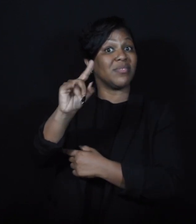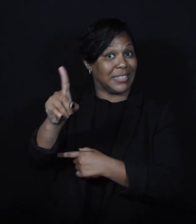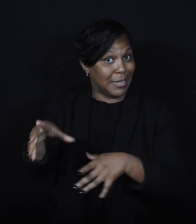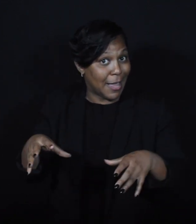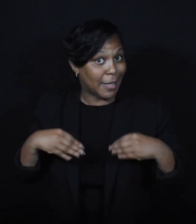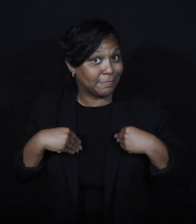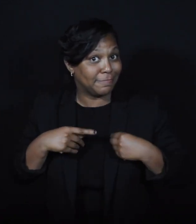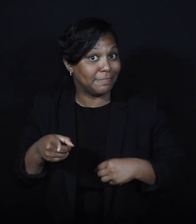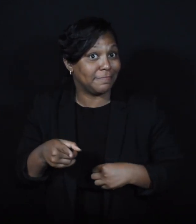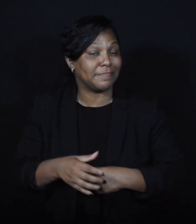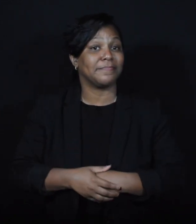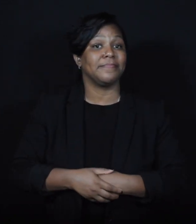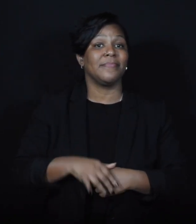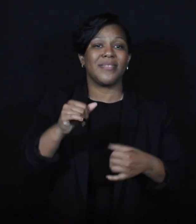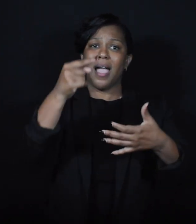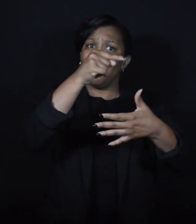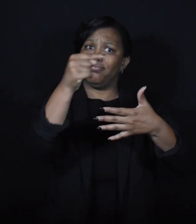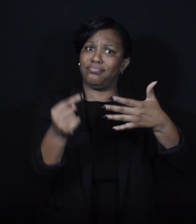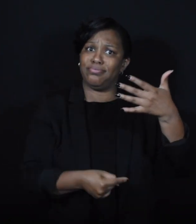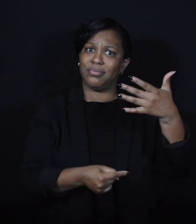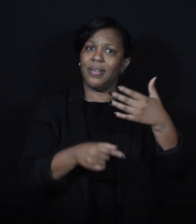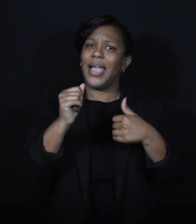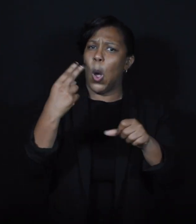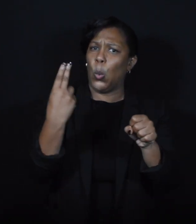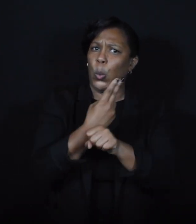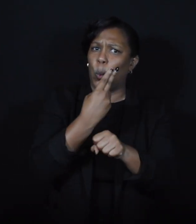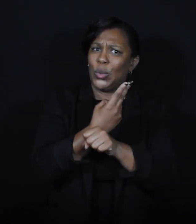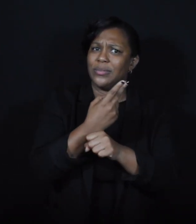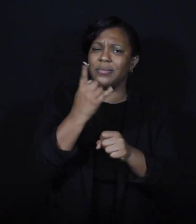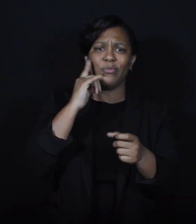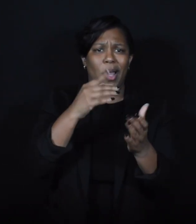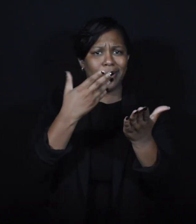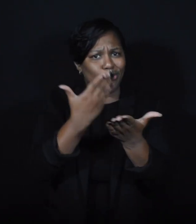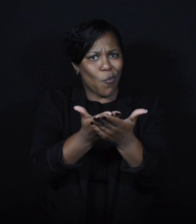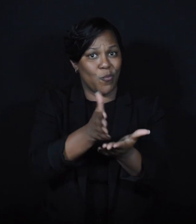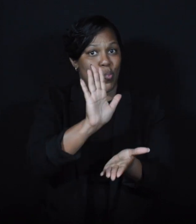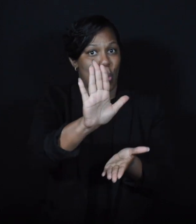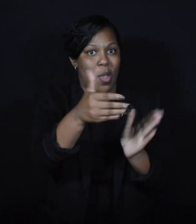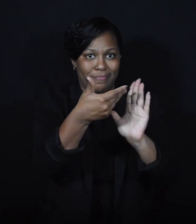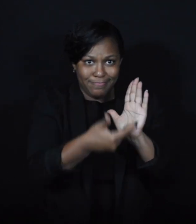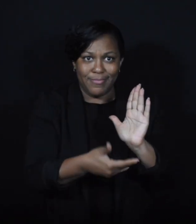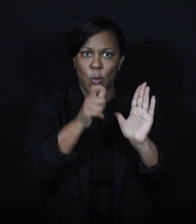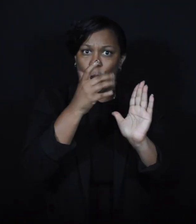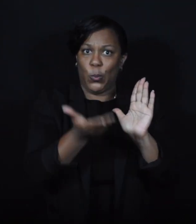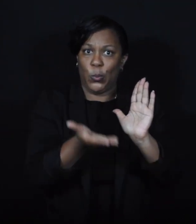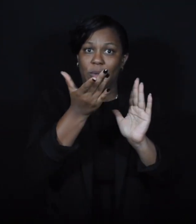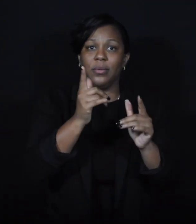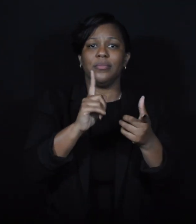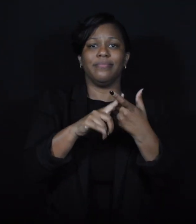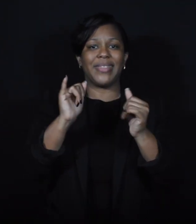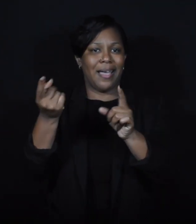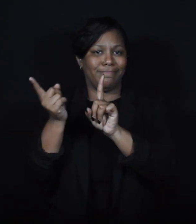To use those forms of photo identification, you need to include a document to accompany it,